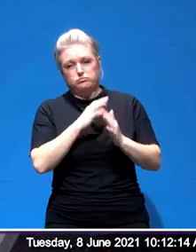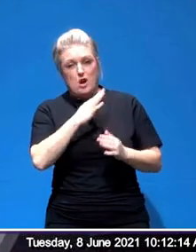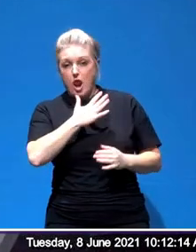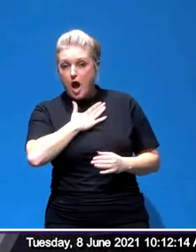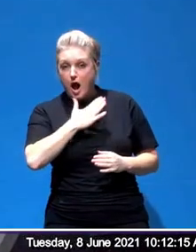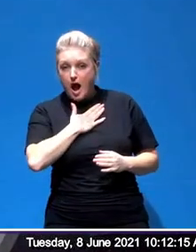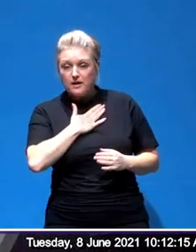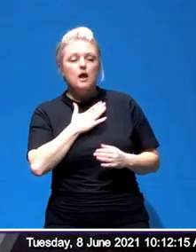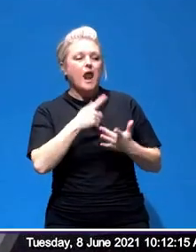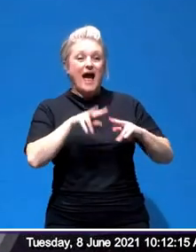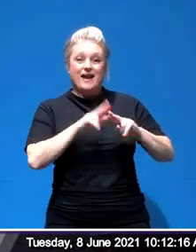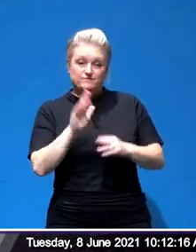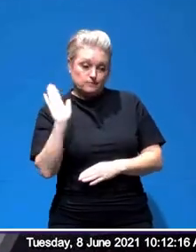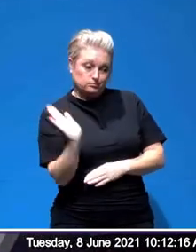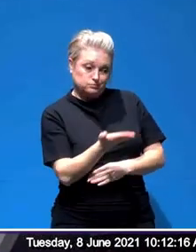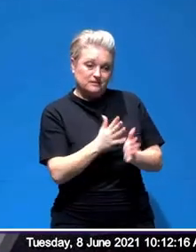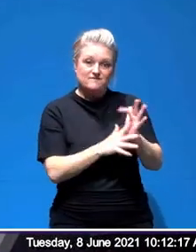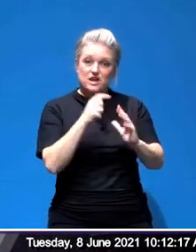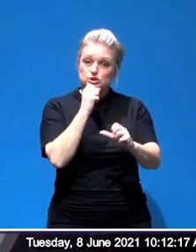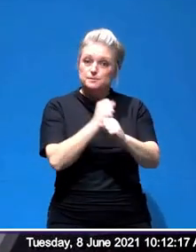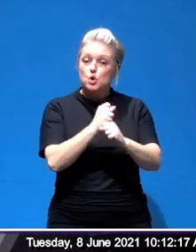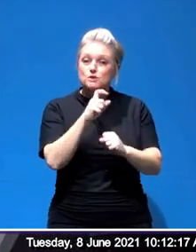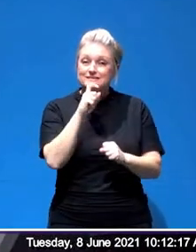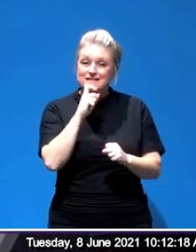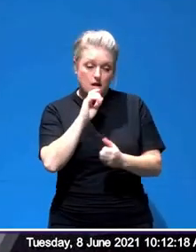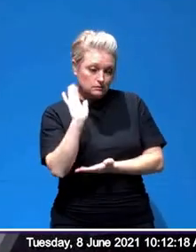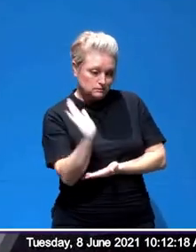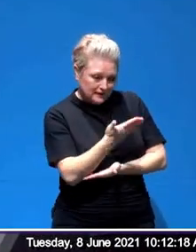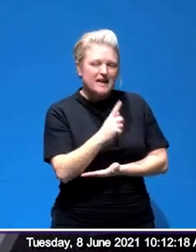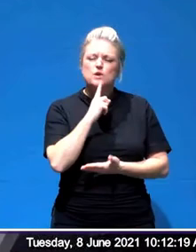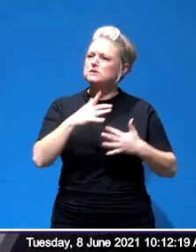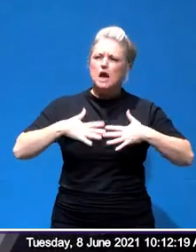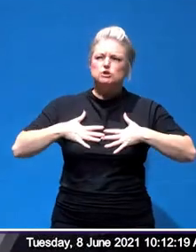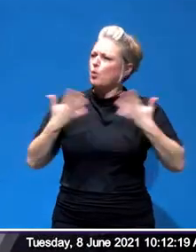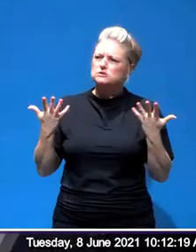vegetables on his plate, he will say, "Don't want it." He has echolalia,